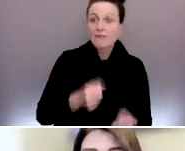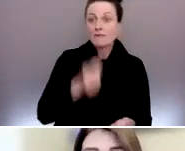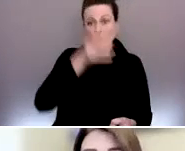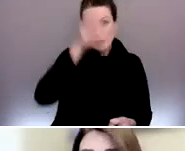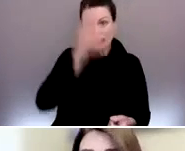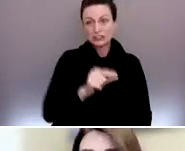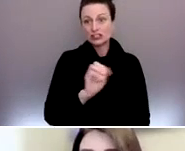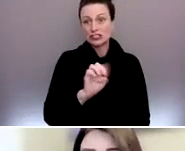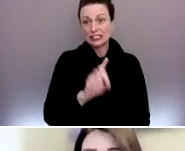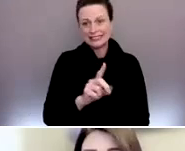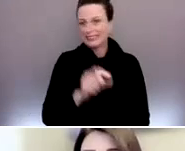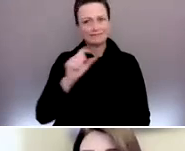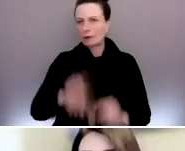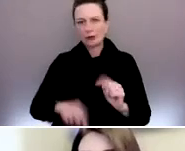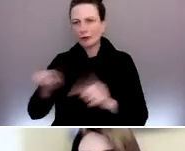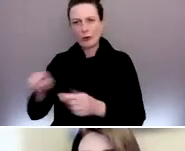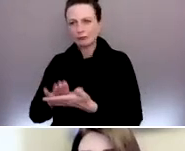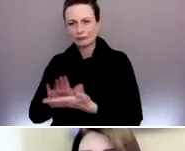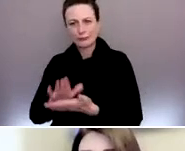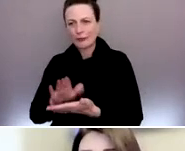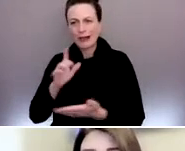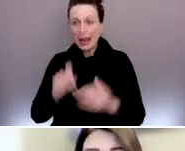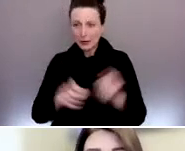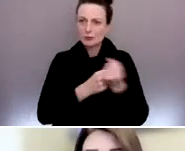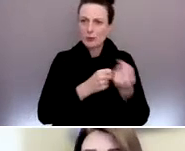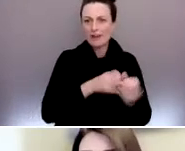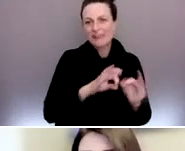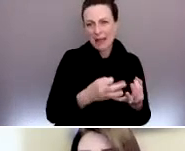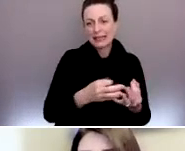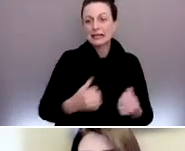forgo education to support their families, their lives were and continue to be very